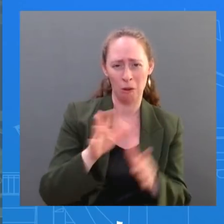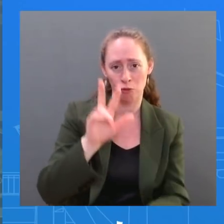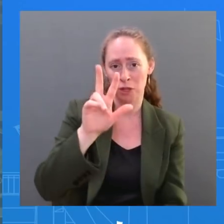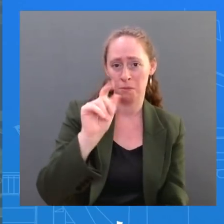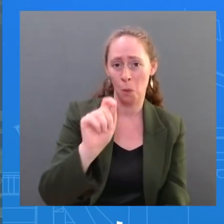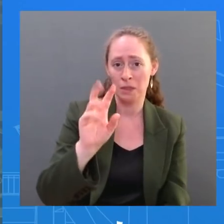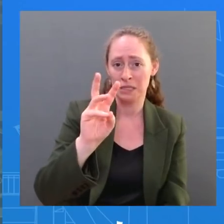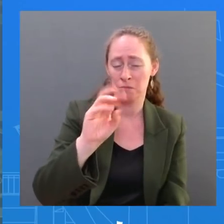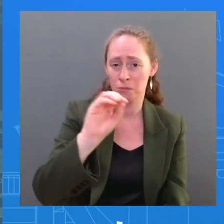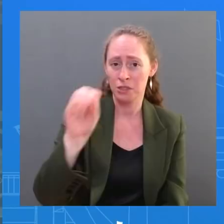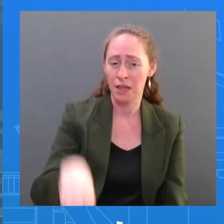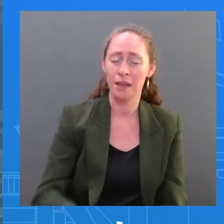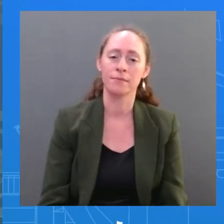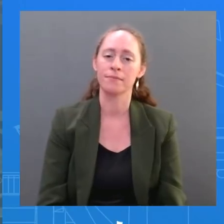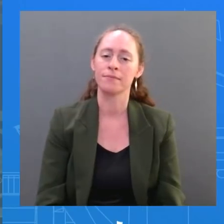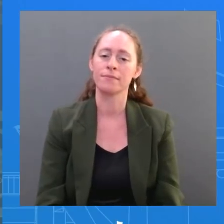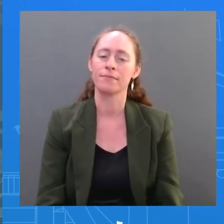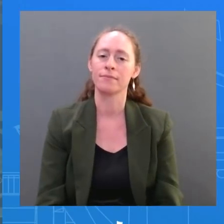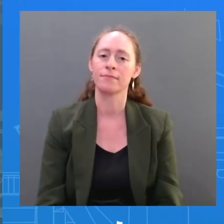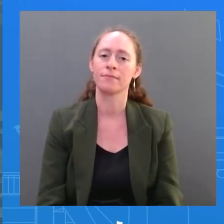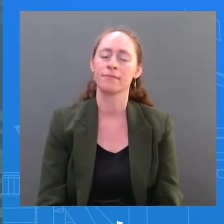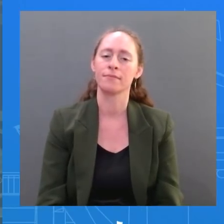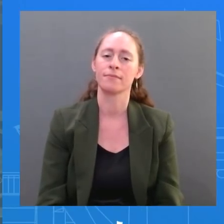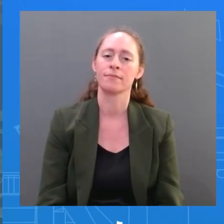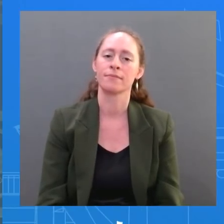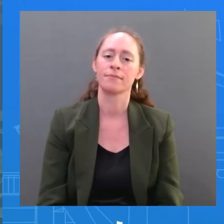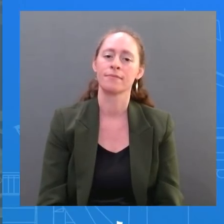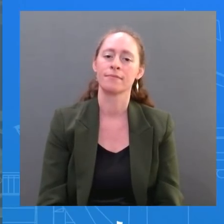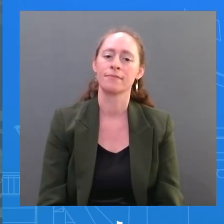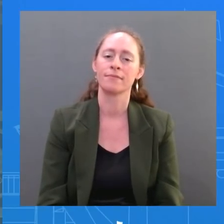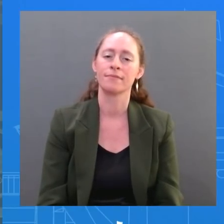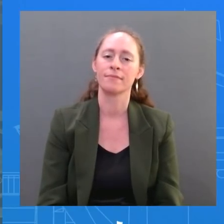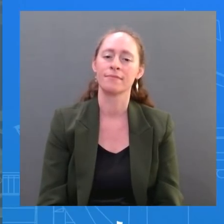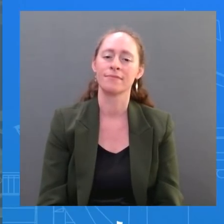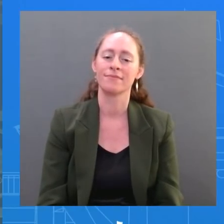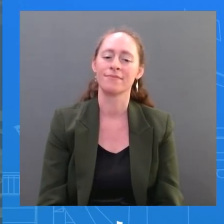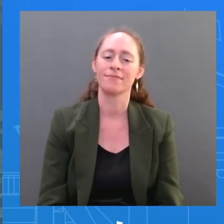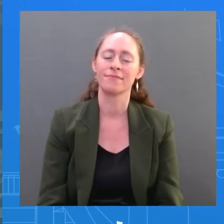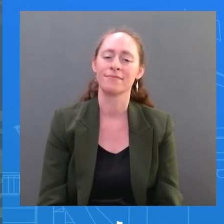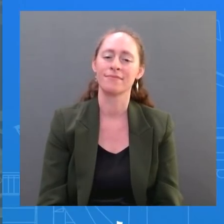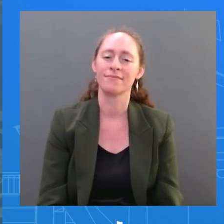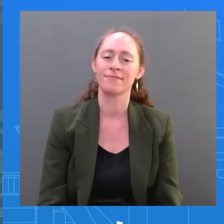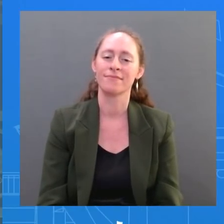we are back to the pre-pandemic job numbers when it comes to the private sector,